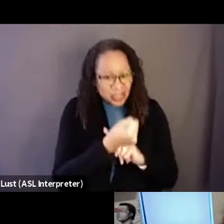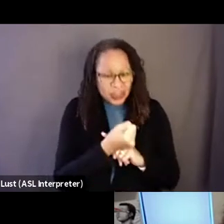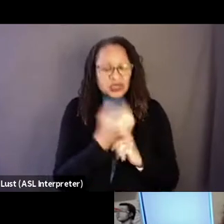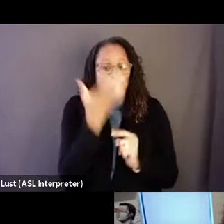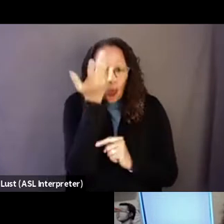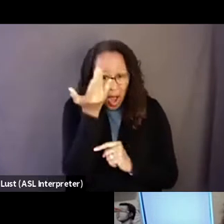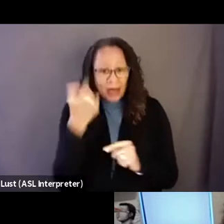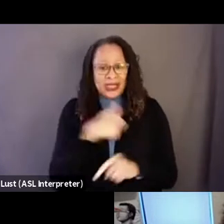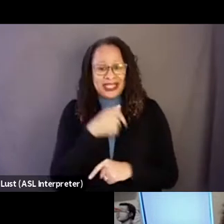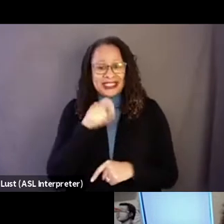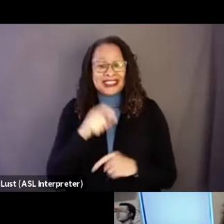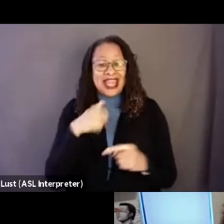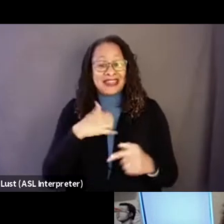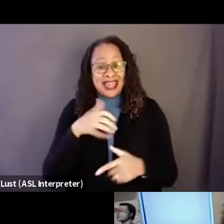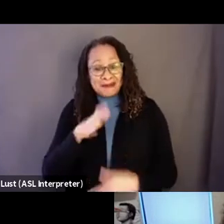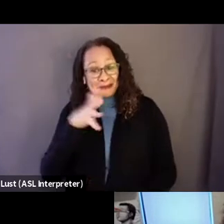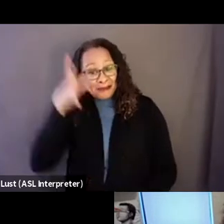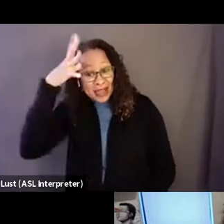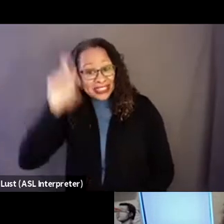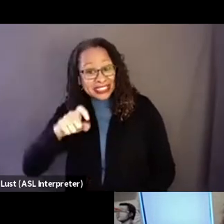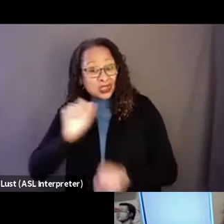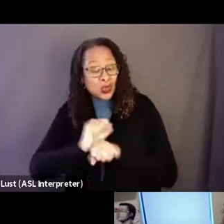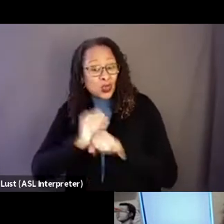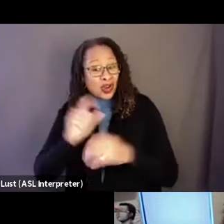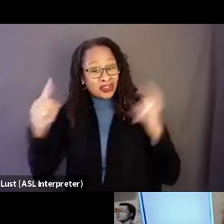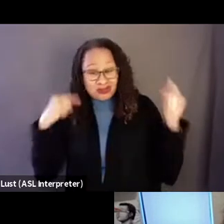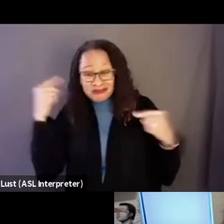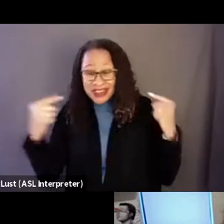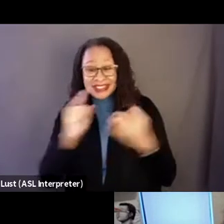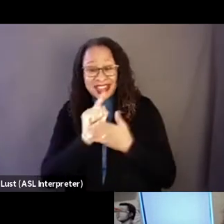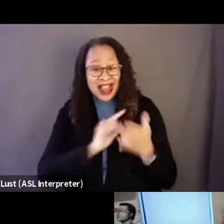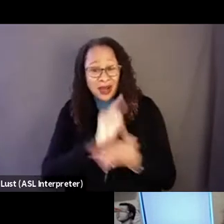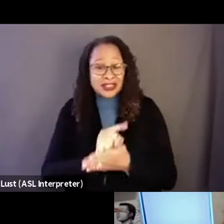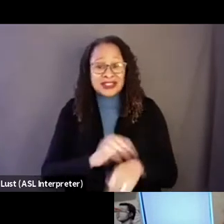that parents have to work those crazy hours. And mothers are working three or four jobs,